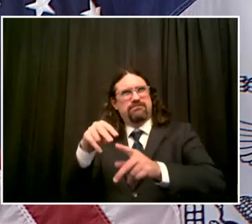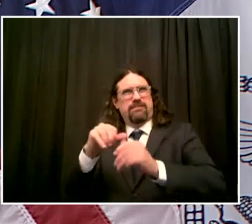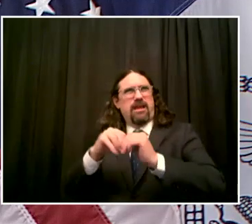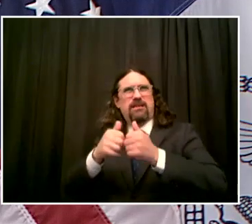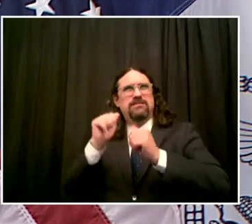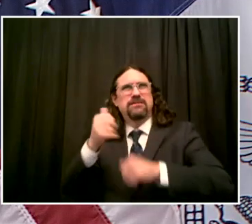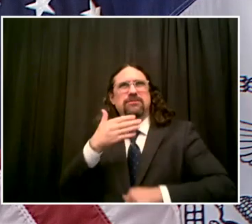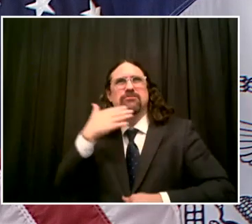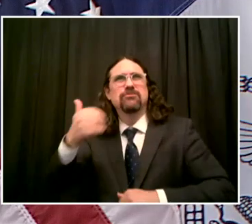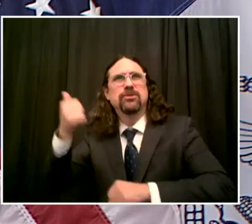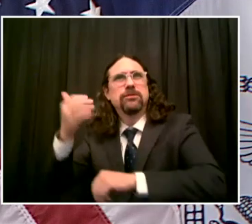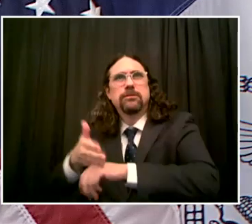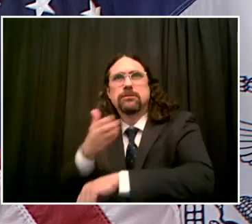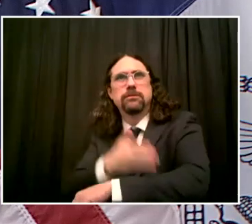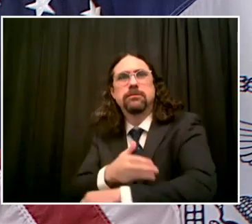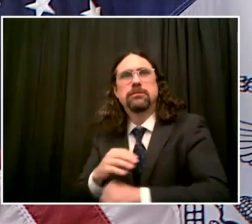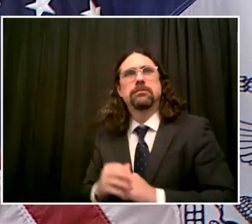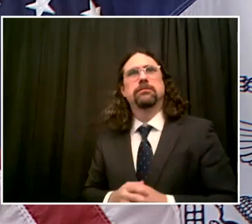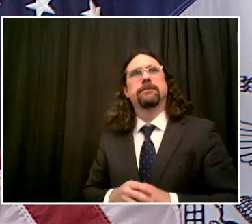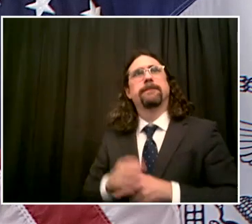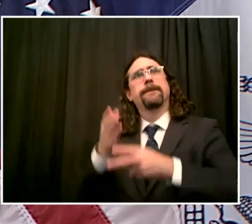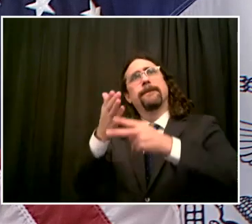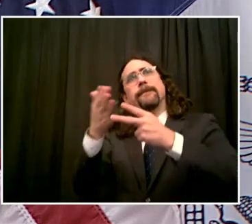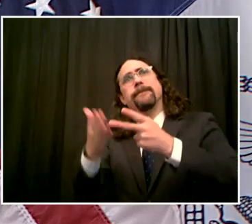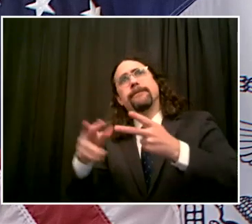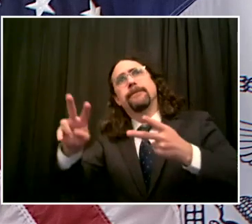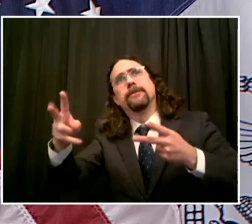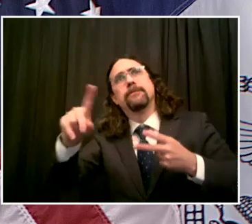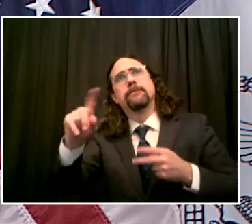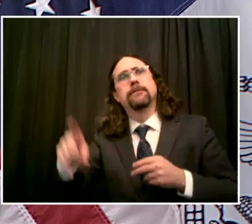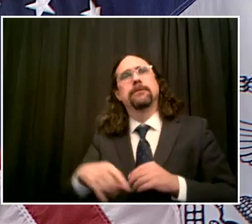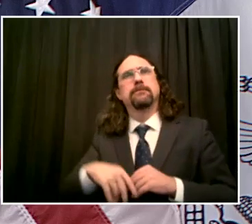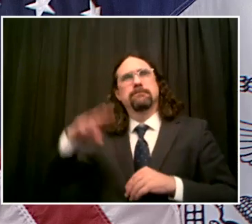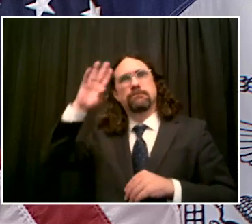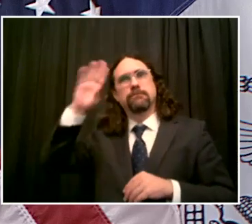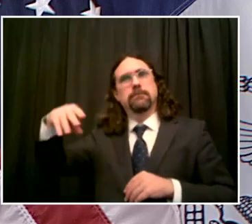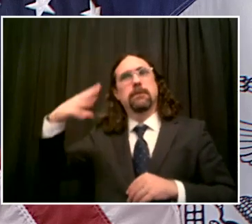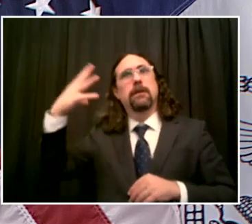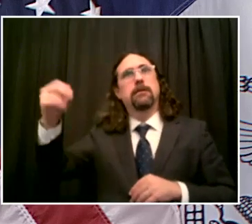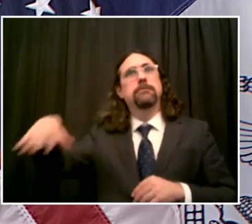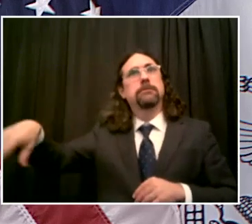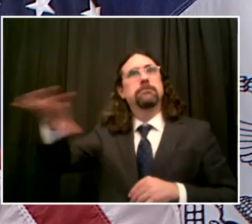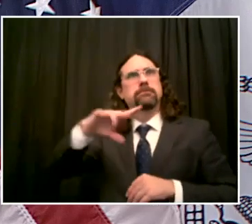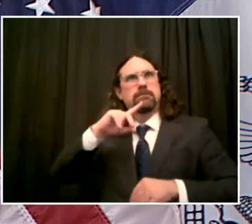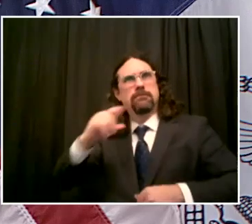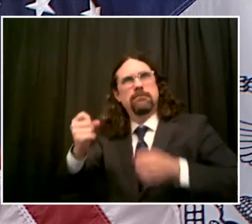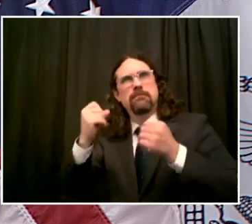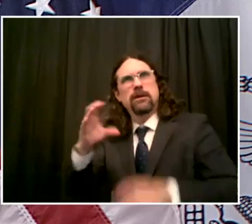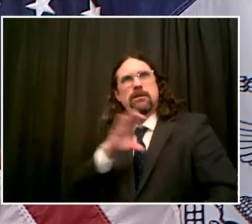HAVE A LARGE POLICE PRESENCE BUT THEN THERE WERE VIDEOS